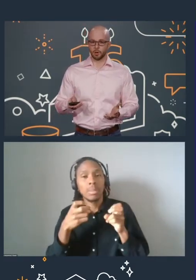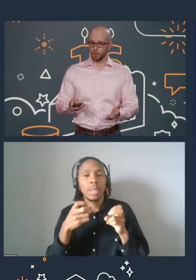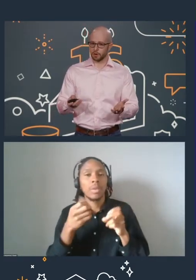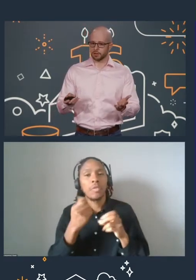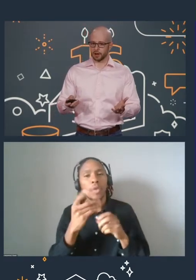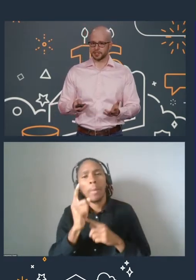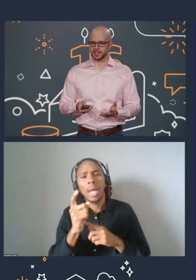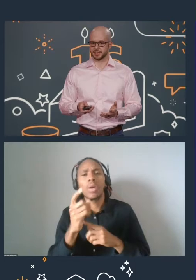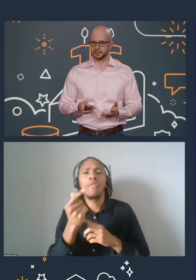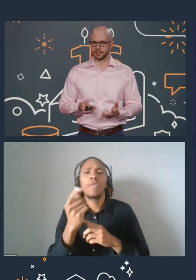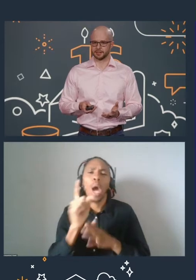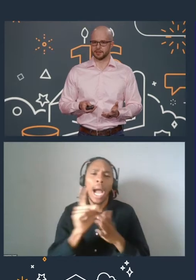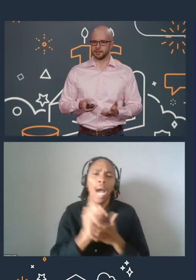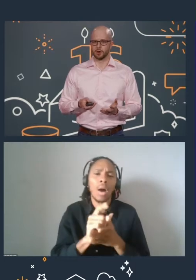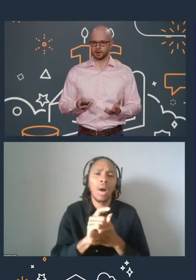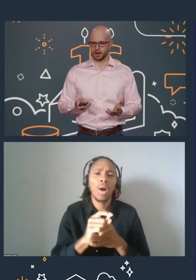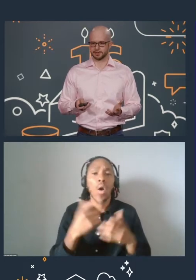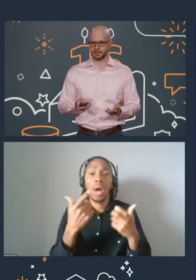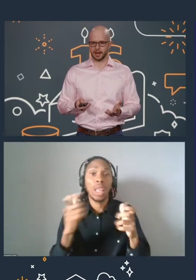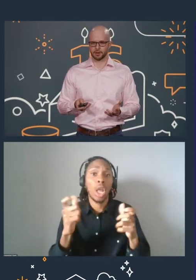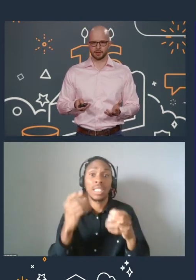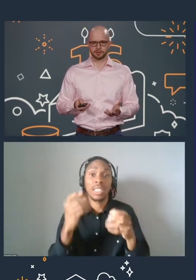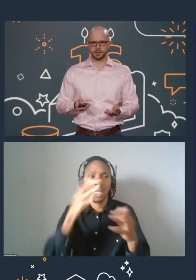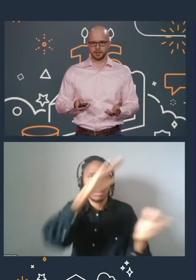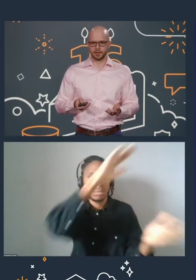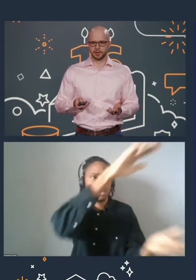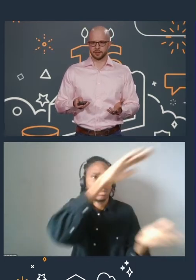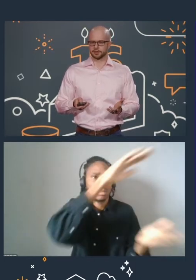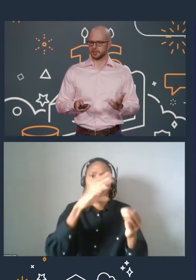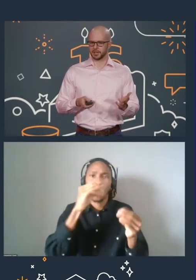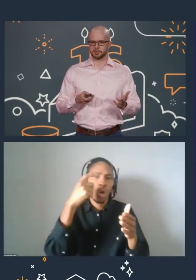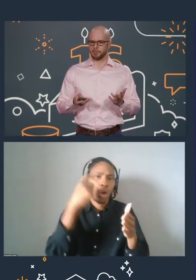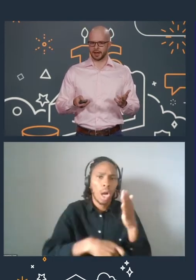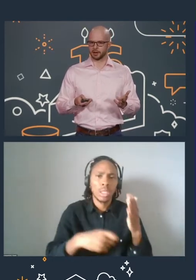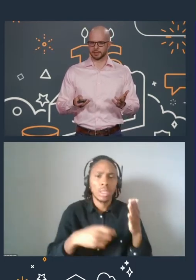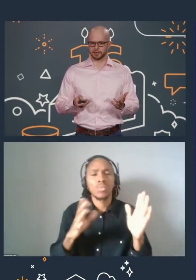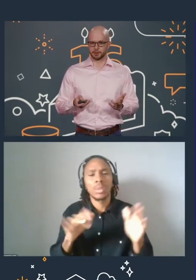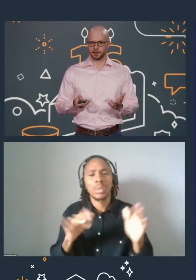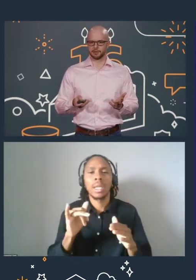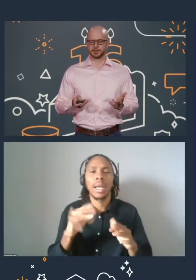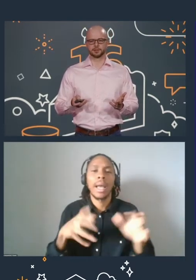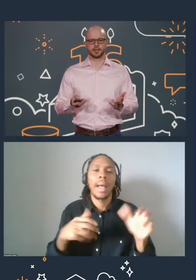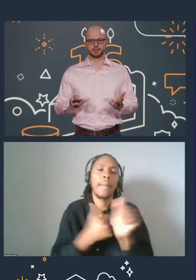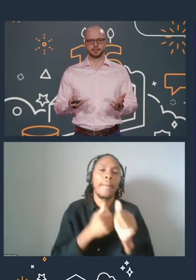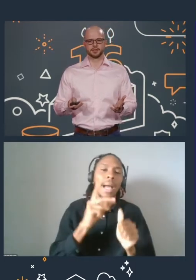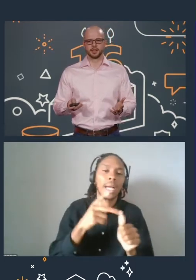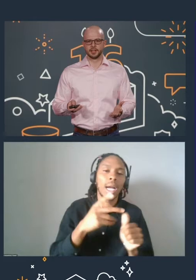or large data sets at no cost and hours, such as backup and recovery use cases,